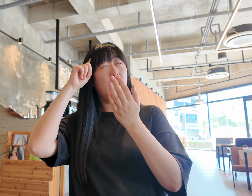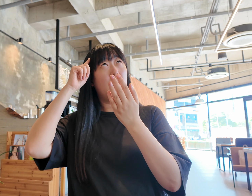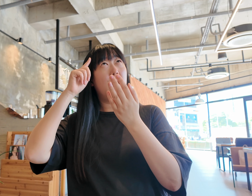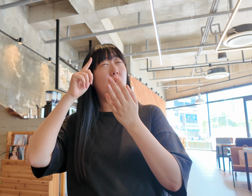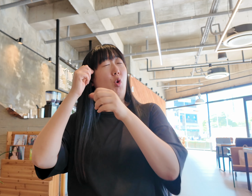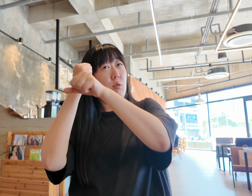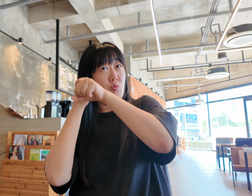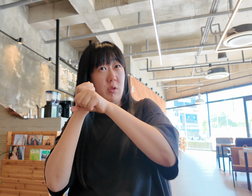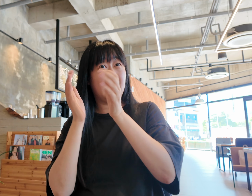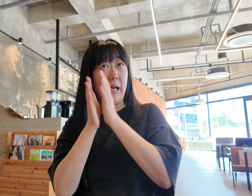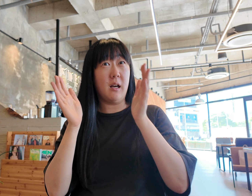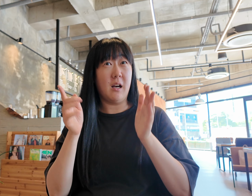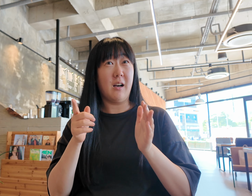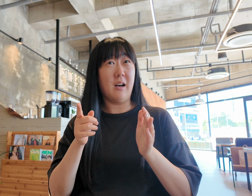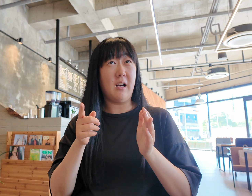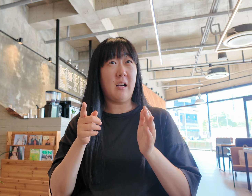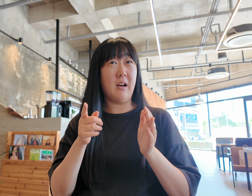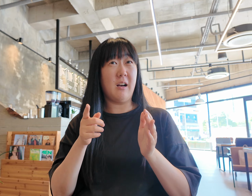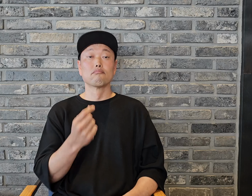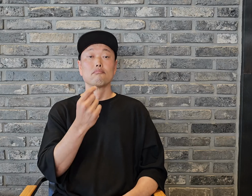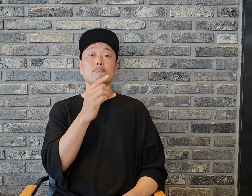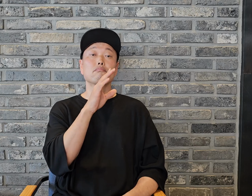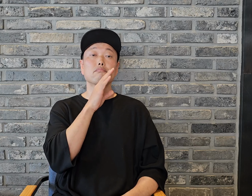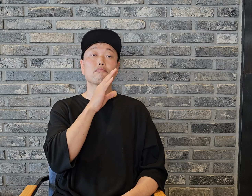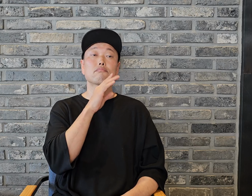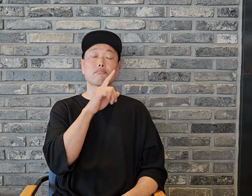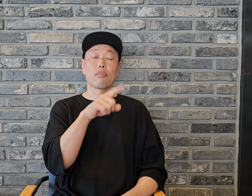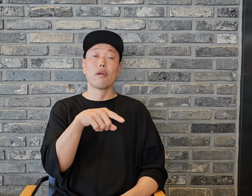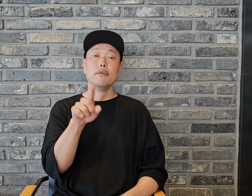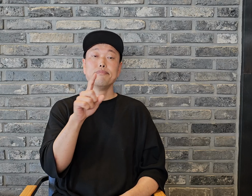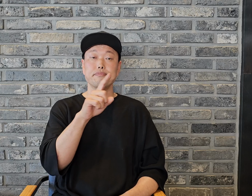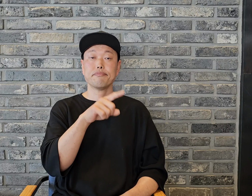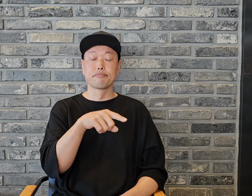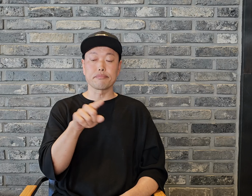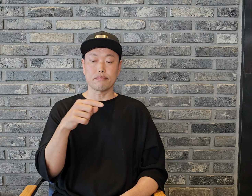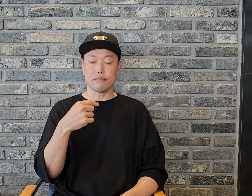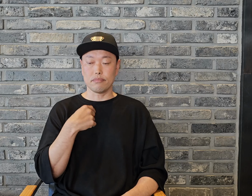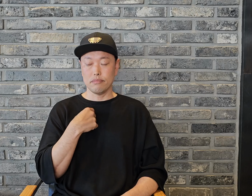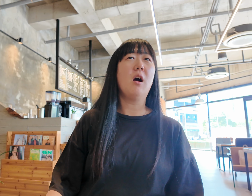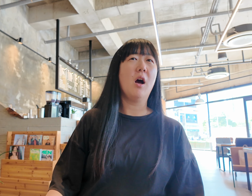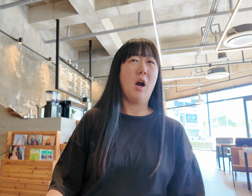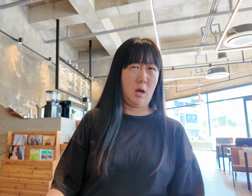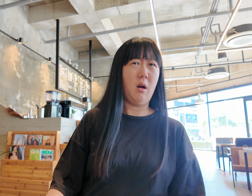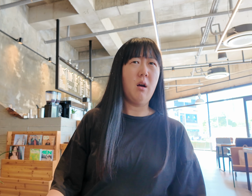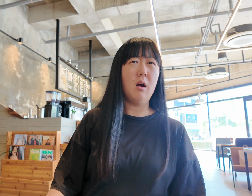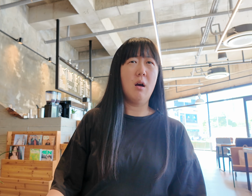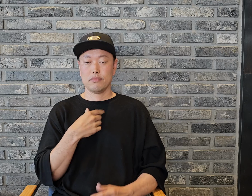researching (how best to convey the message)? That's right, that's the correct answer. (I won't miss the answer,,,)